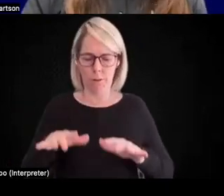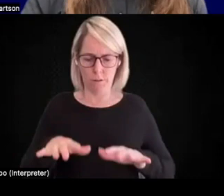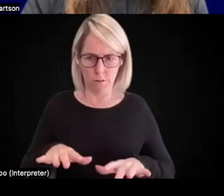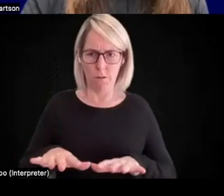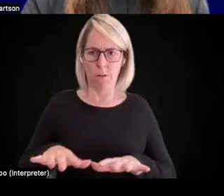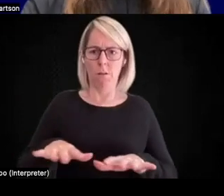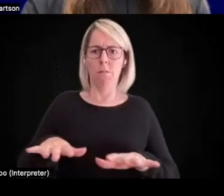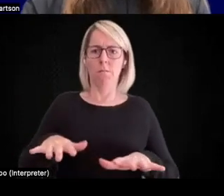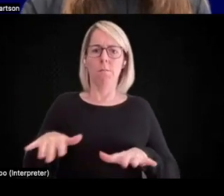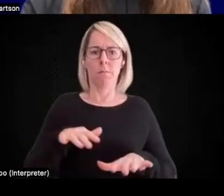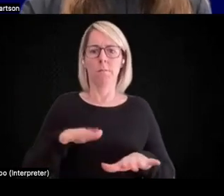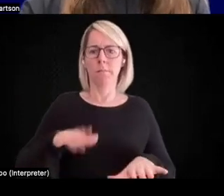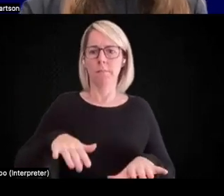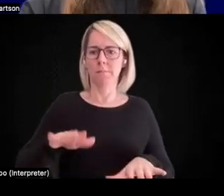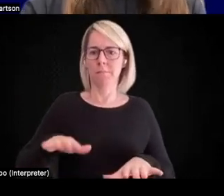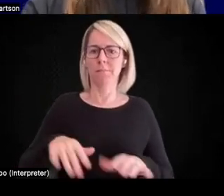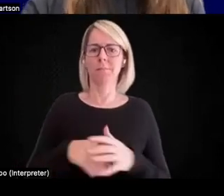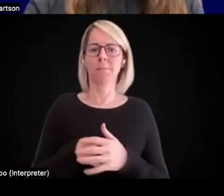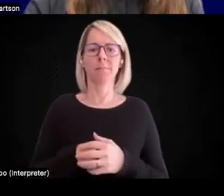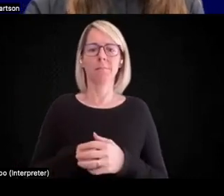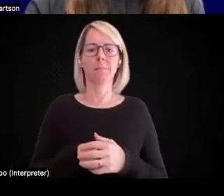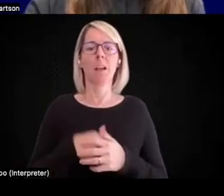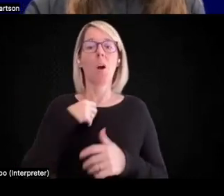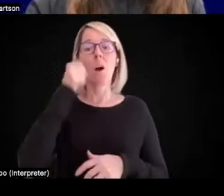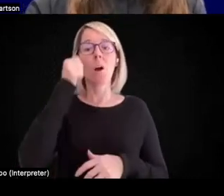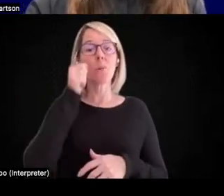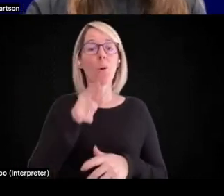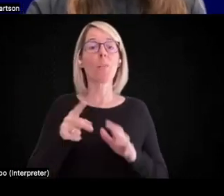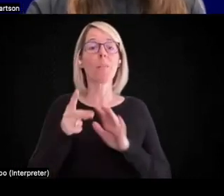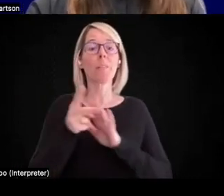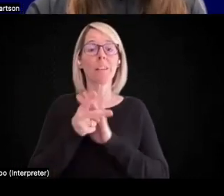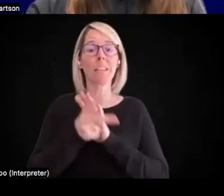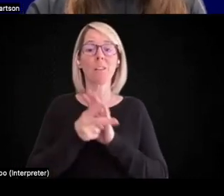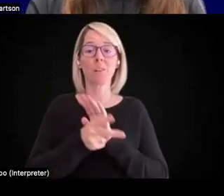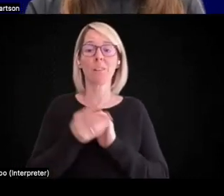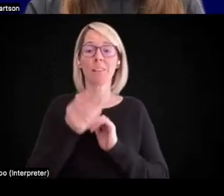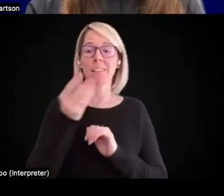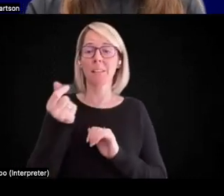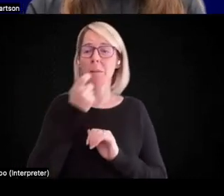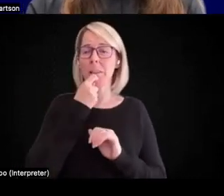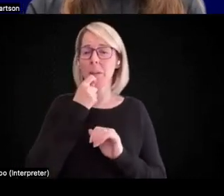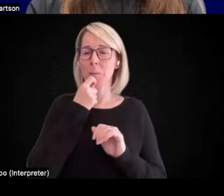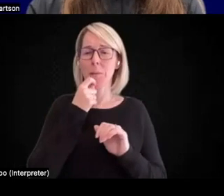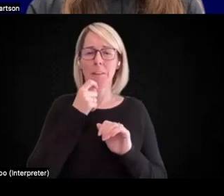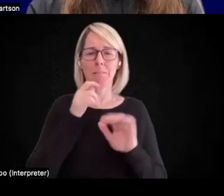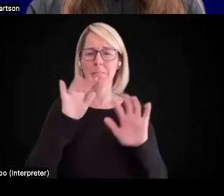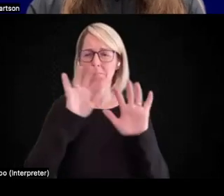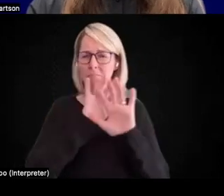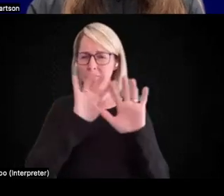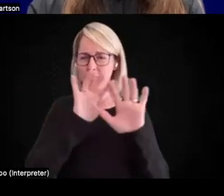So, I am aware that some of this video has become a little bit fuzzy. In our recording that we will